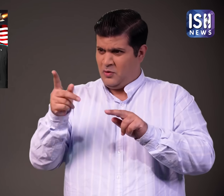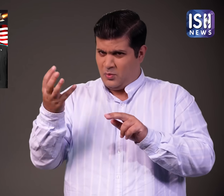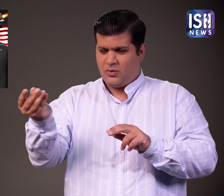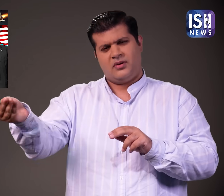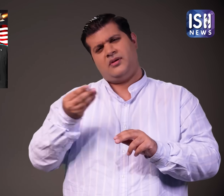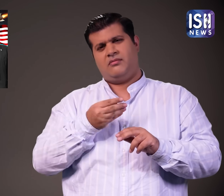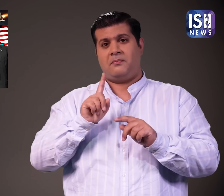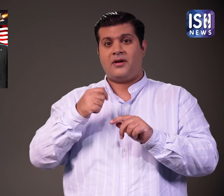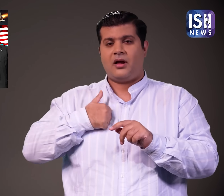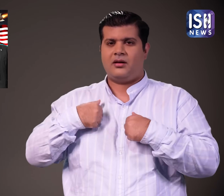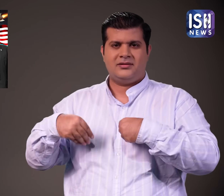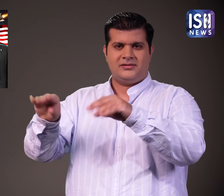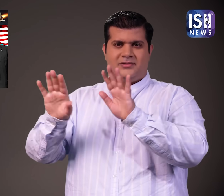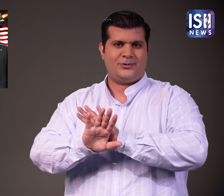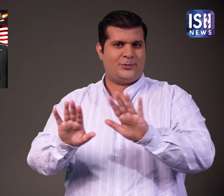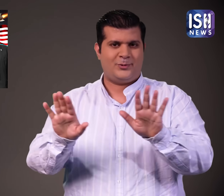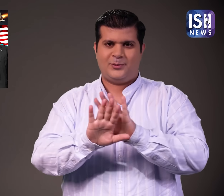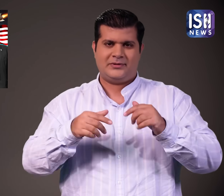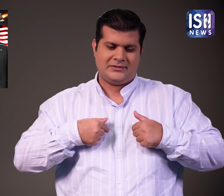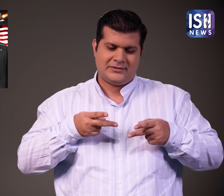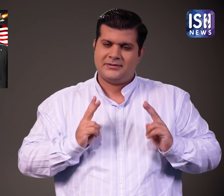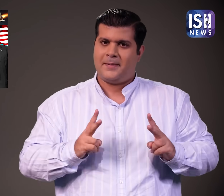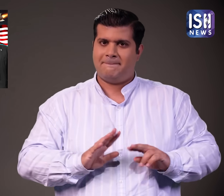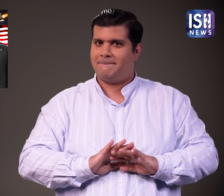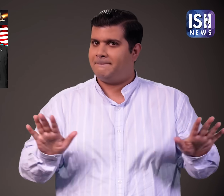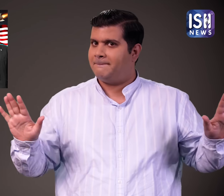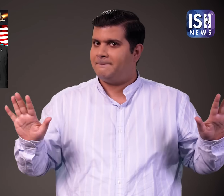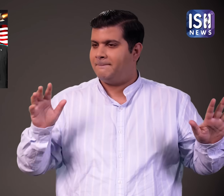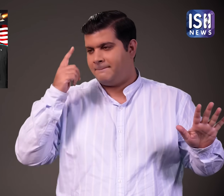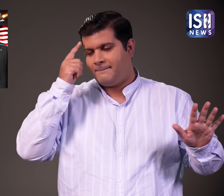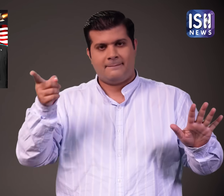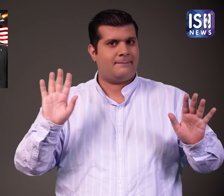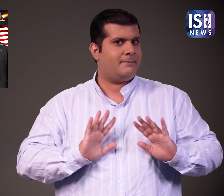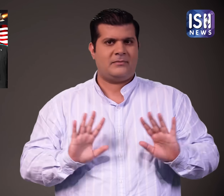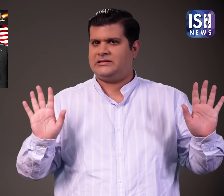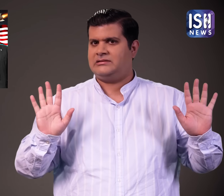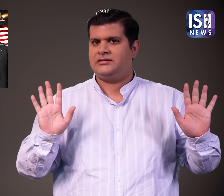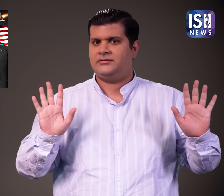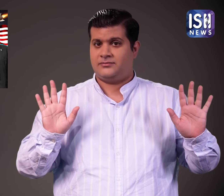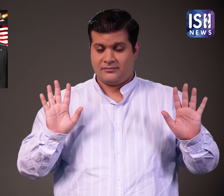If the U.S. wants to cover Canada, so be it but Canada will never sell itself to the U.S. That’s final.